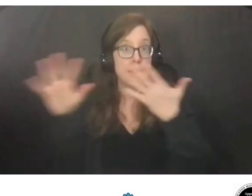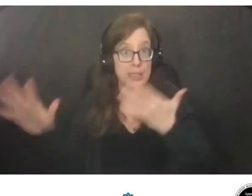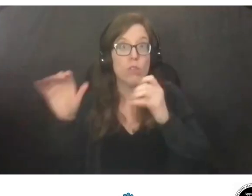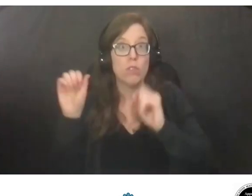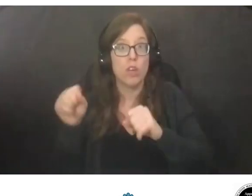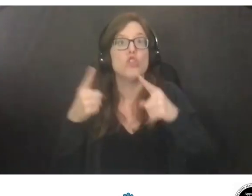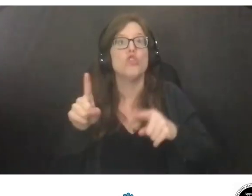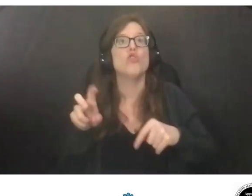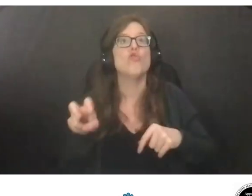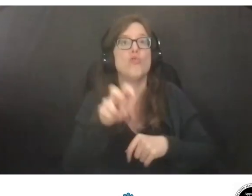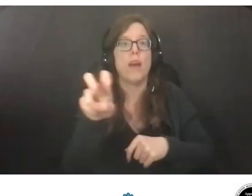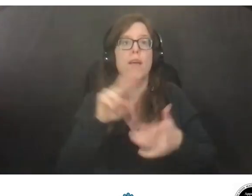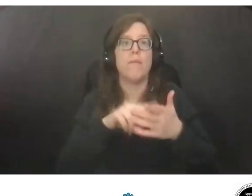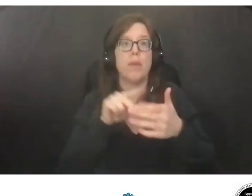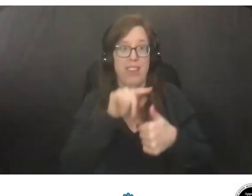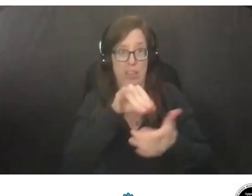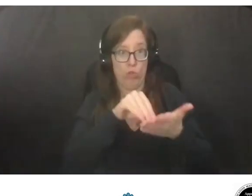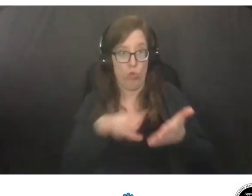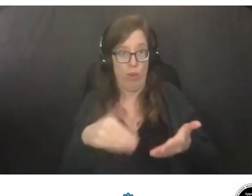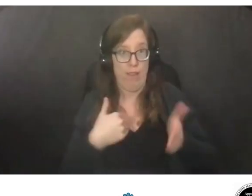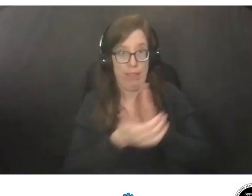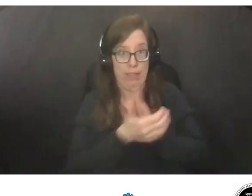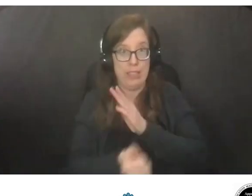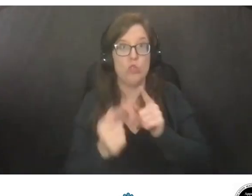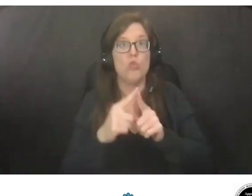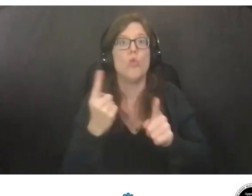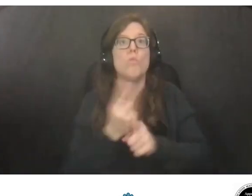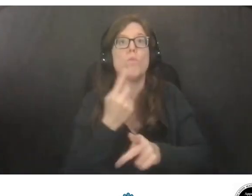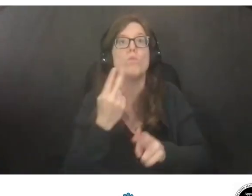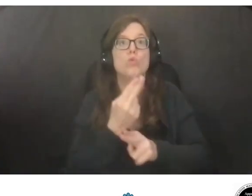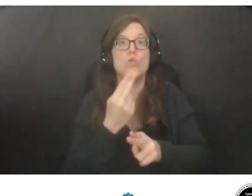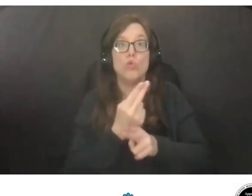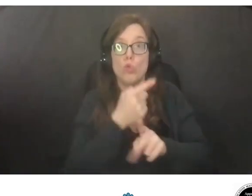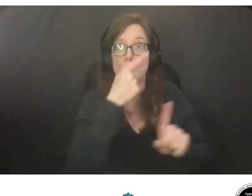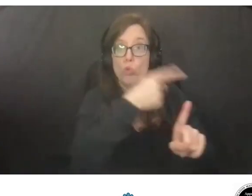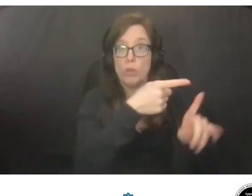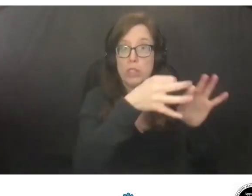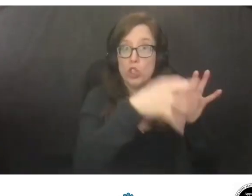So within that, we're looking at, does the student have the skills to properly use an Interpreter